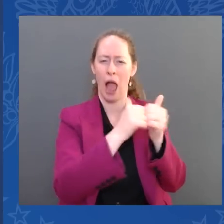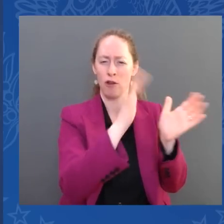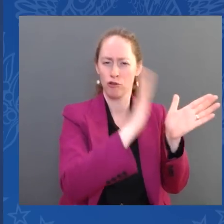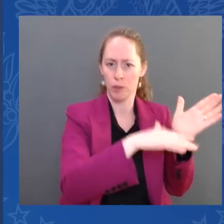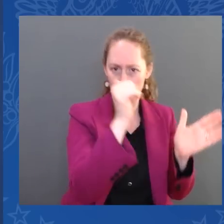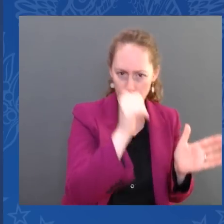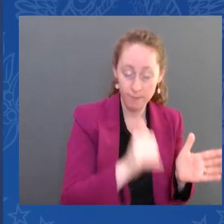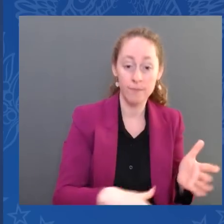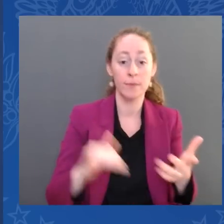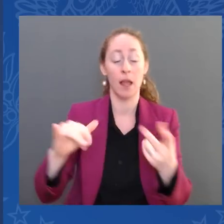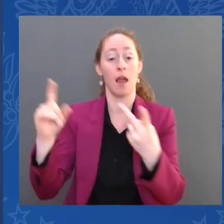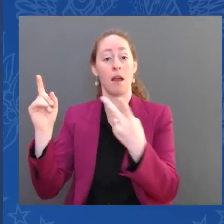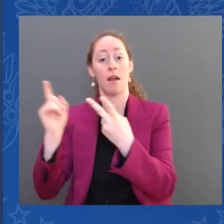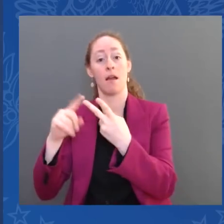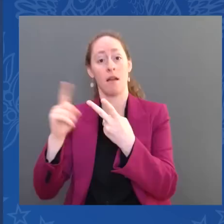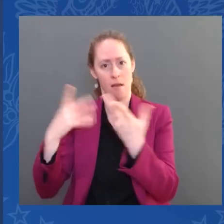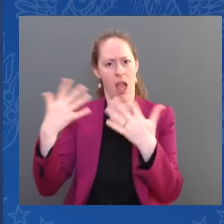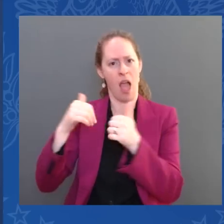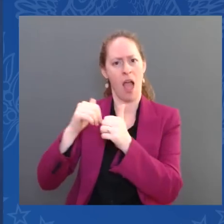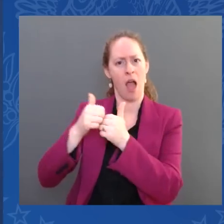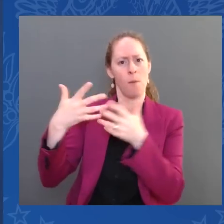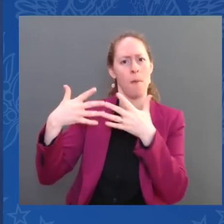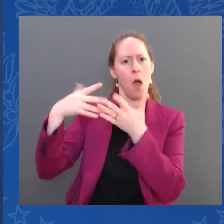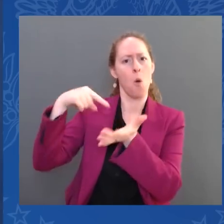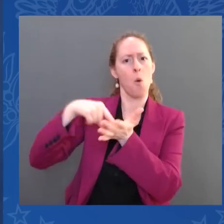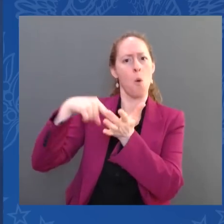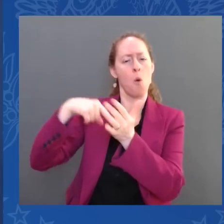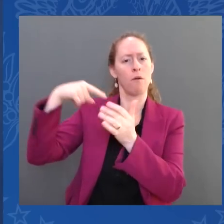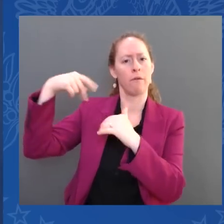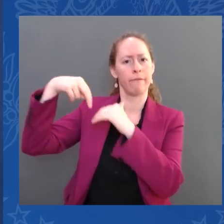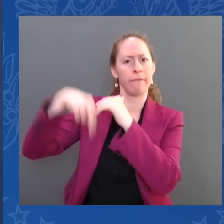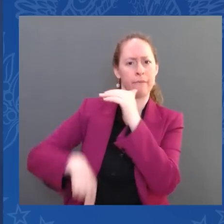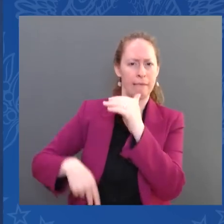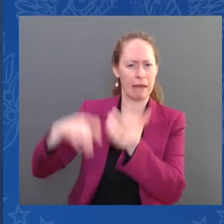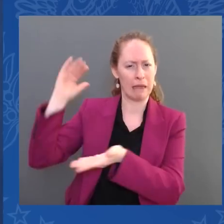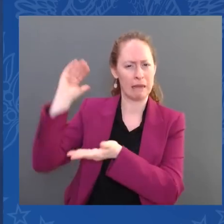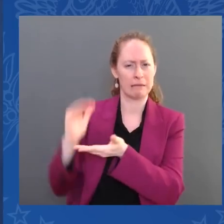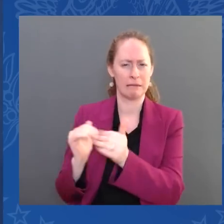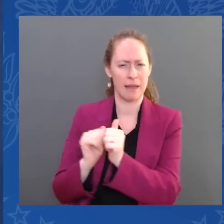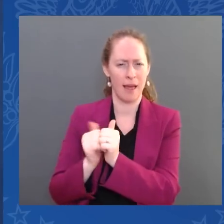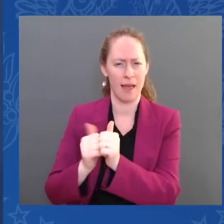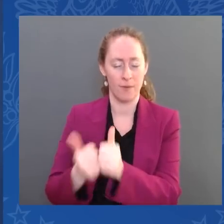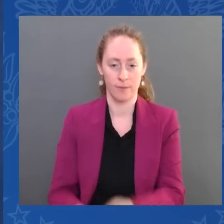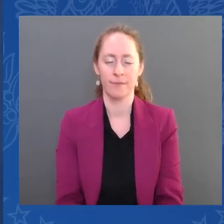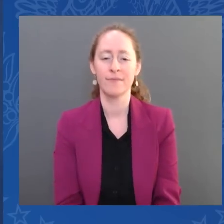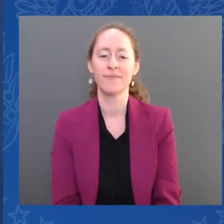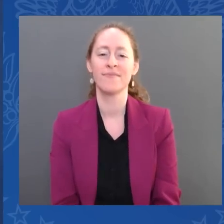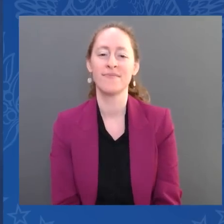The two challenges on the minds of most working families are prices at the pump and prices at the grocery store.